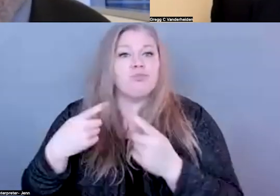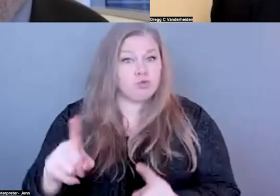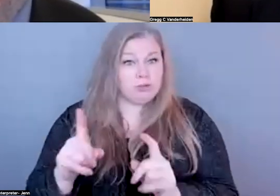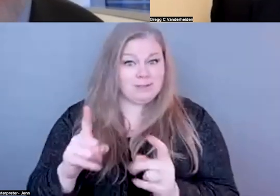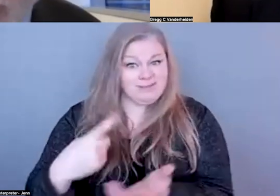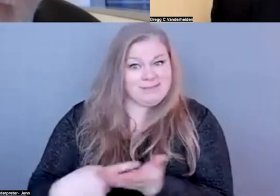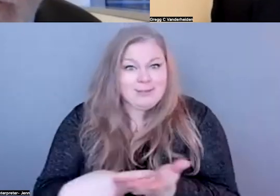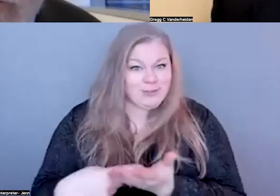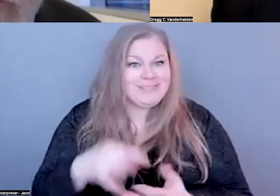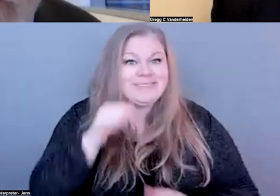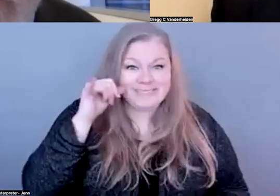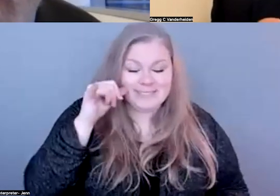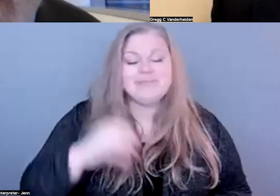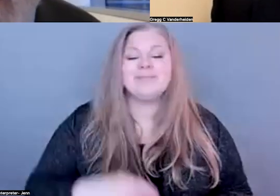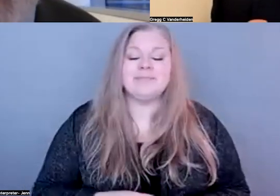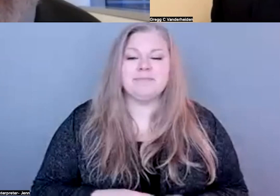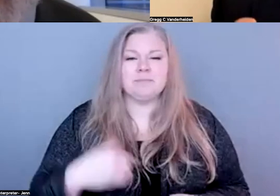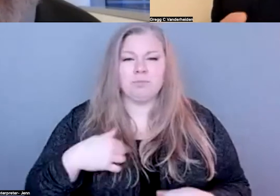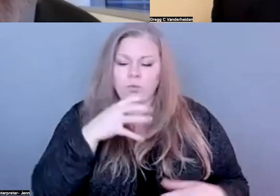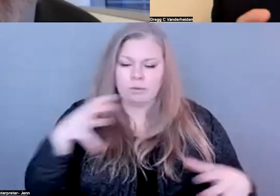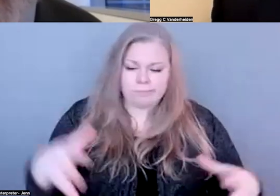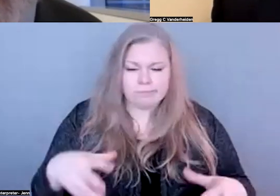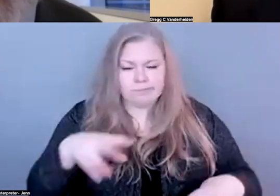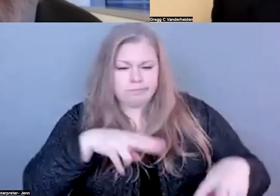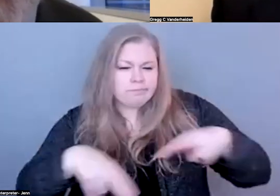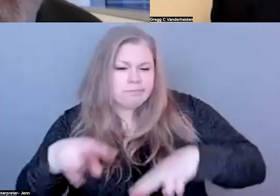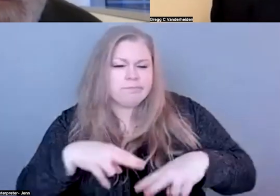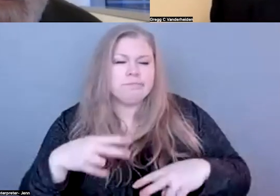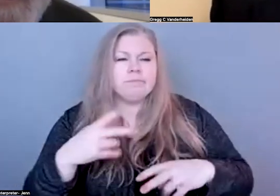and try to look at them within the context of each of the panels today.